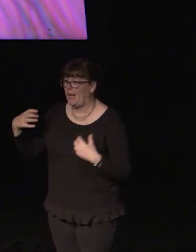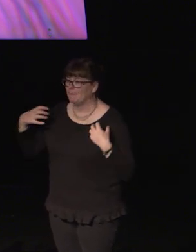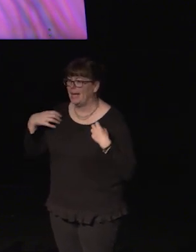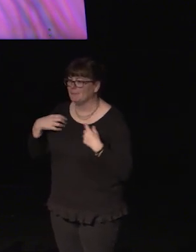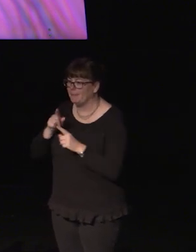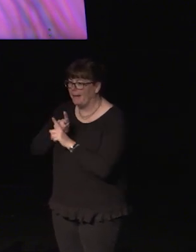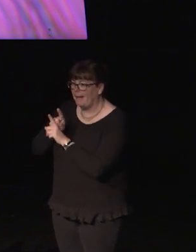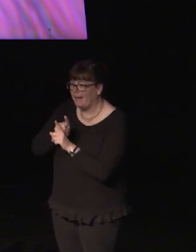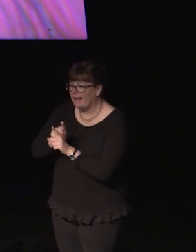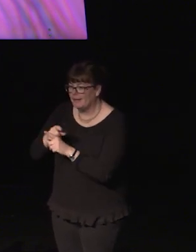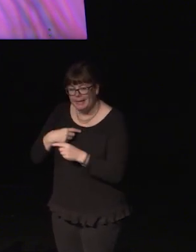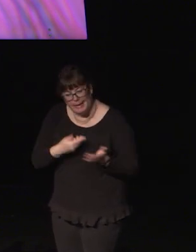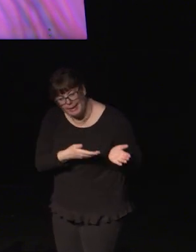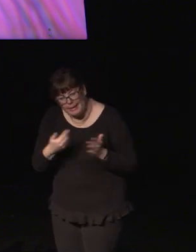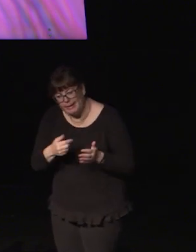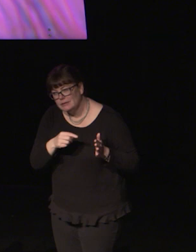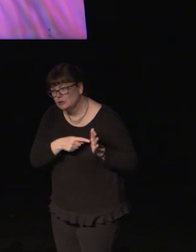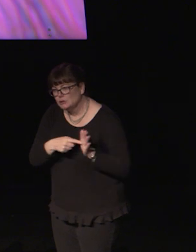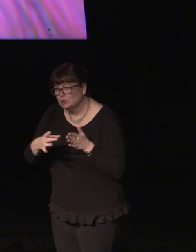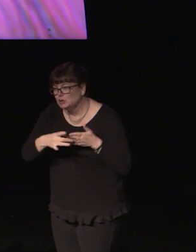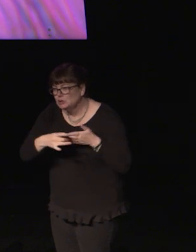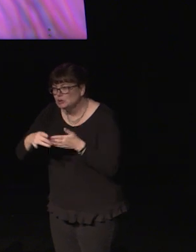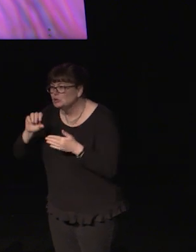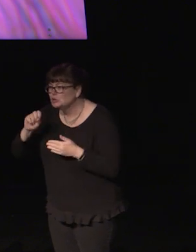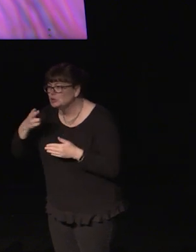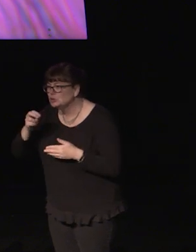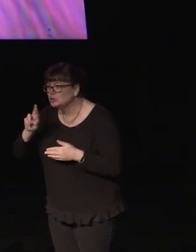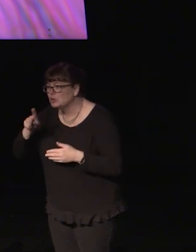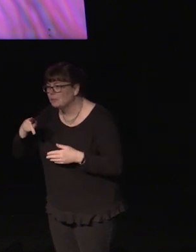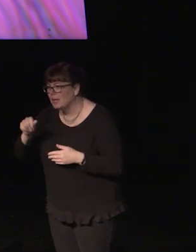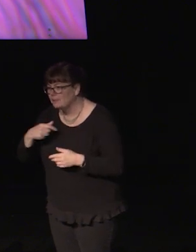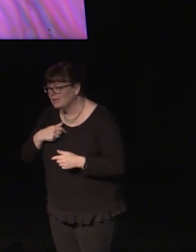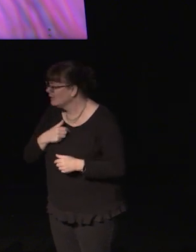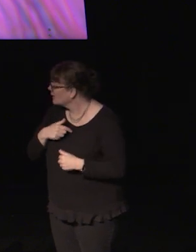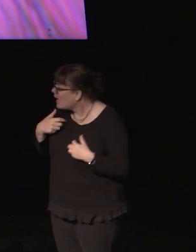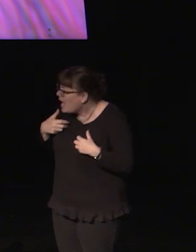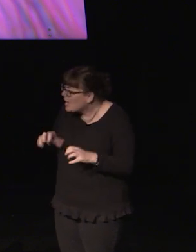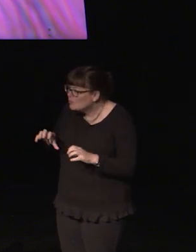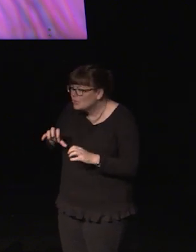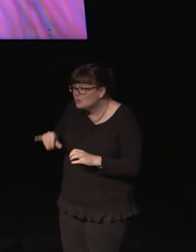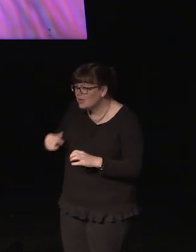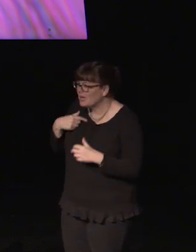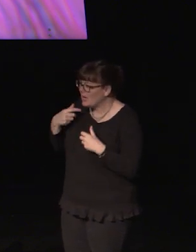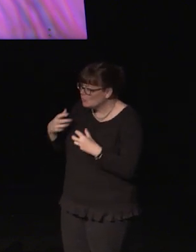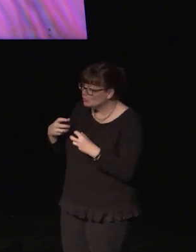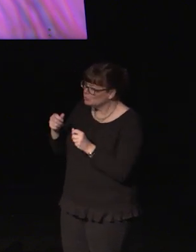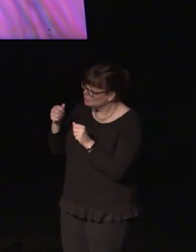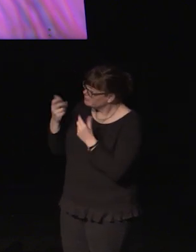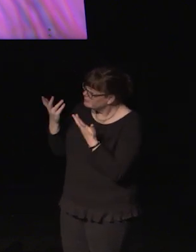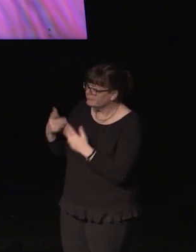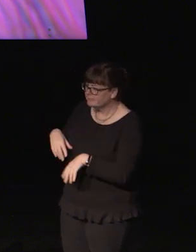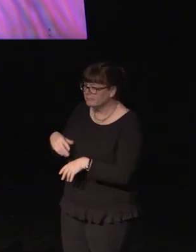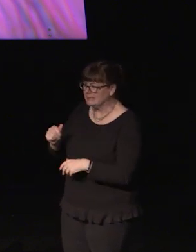I don't want them to do that, I want to contribute and so do they. So that's why I usually try to be able to play with some of my friends instead.